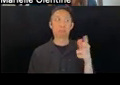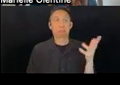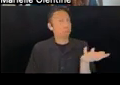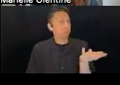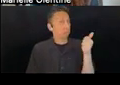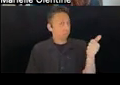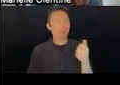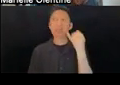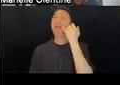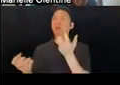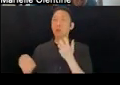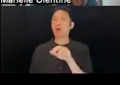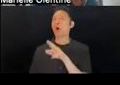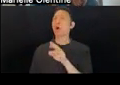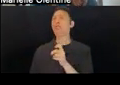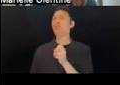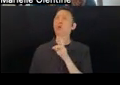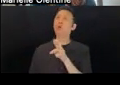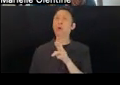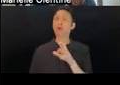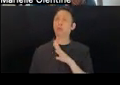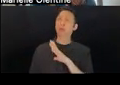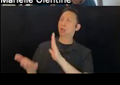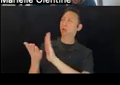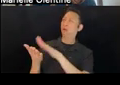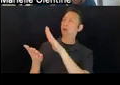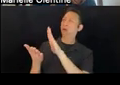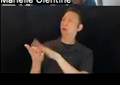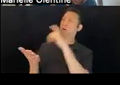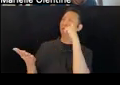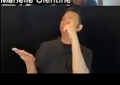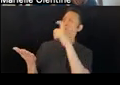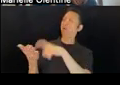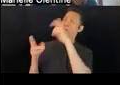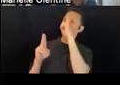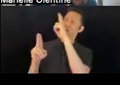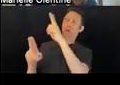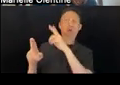Feeling of Being Watched" was a Tribeca premiere, and it had a publicist. And it was released on POC in